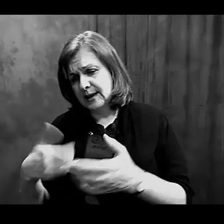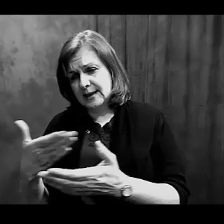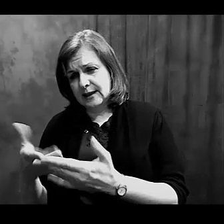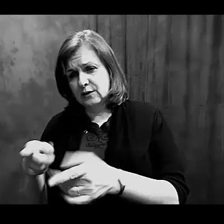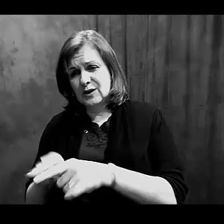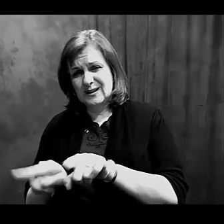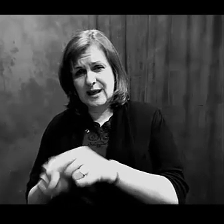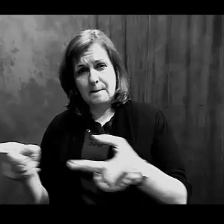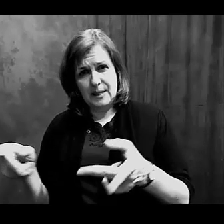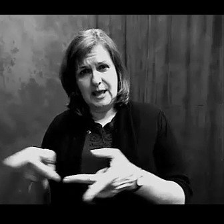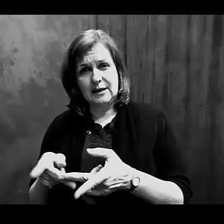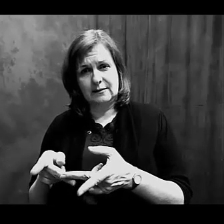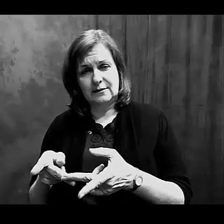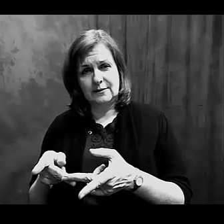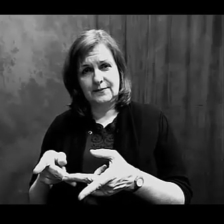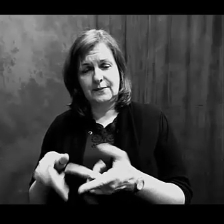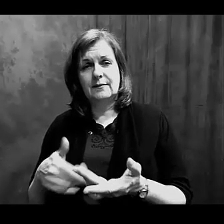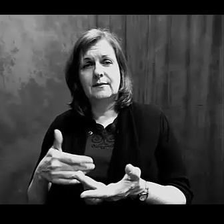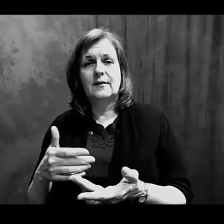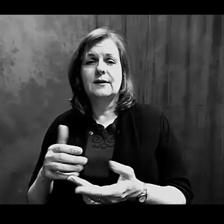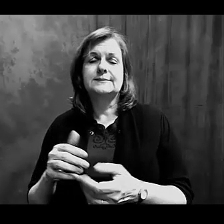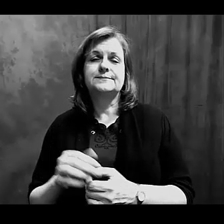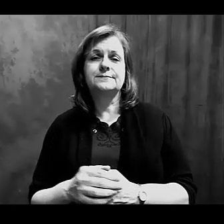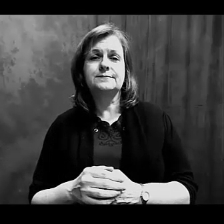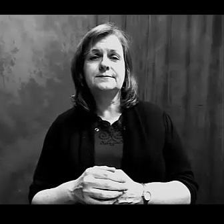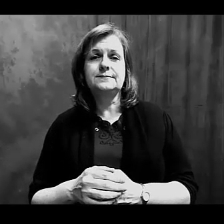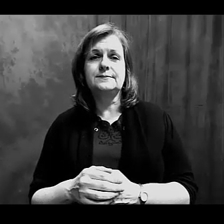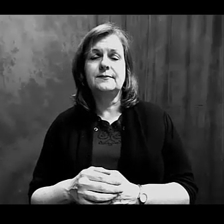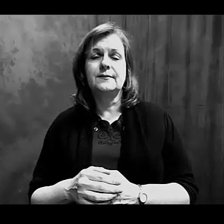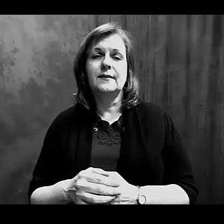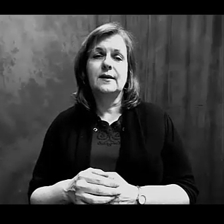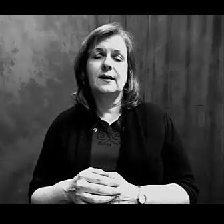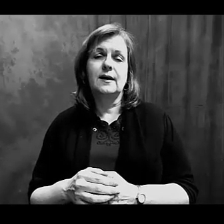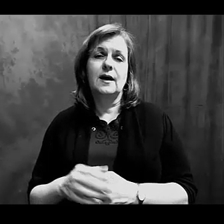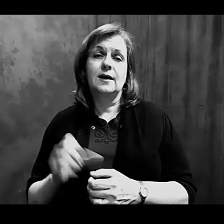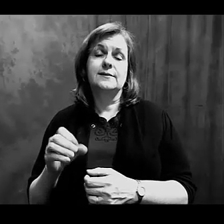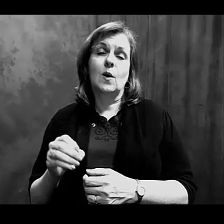then moves along and eventually gets on course